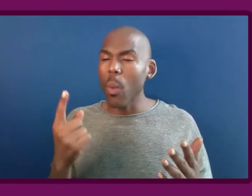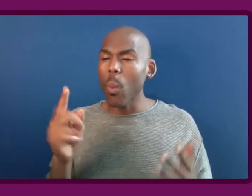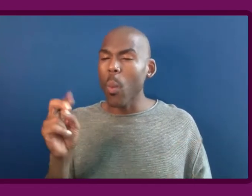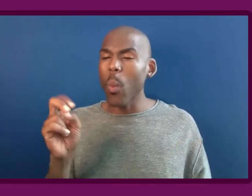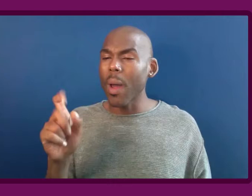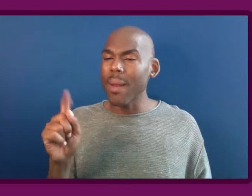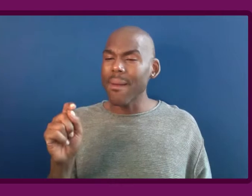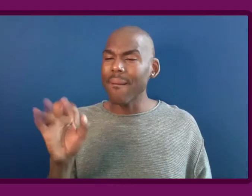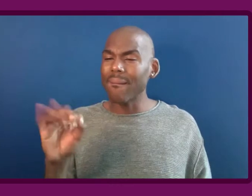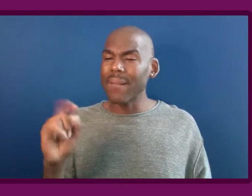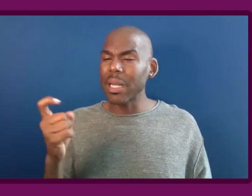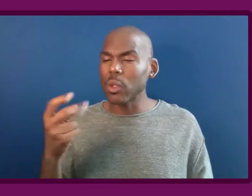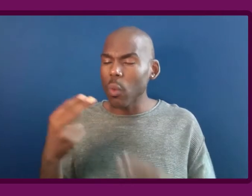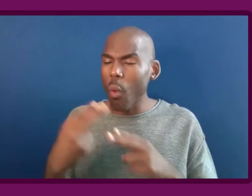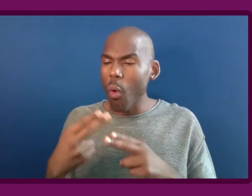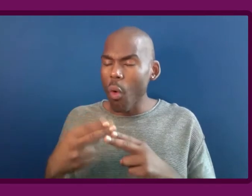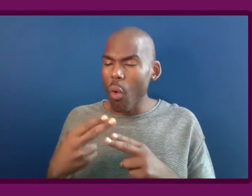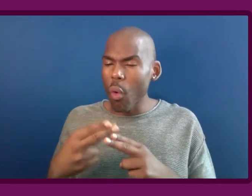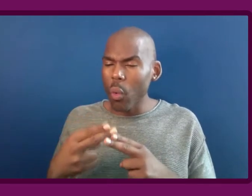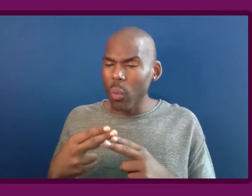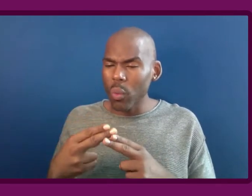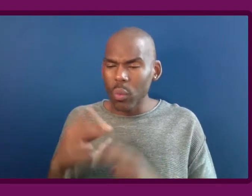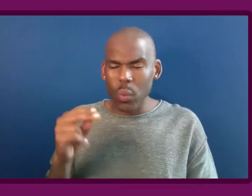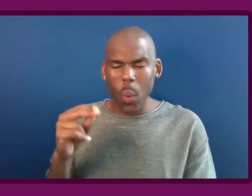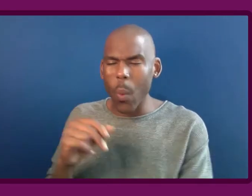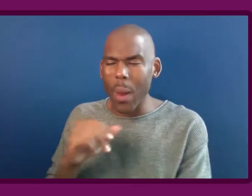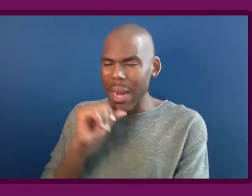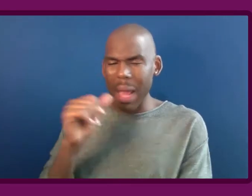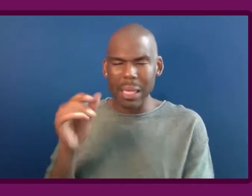There's another one on Netflix, that it's called ... No, it wasn't Special.